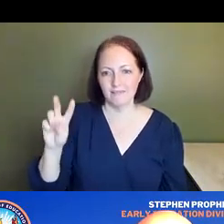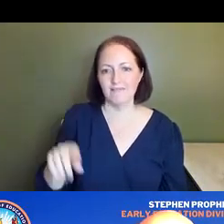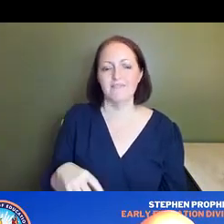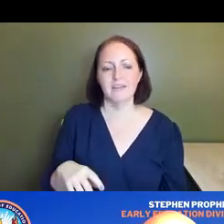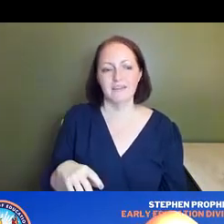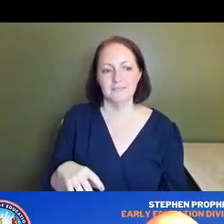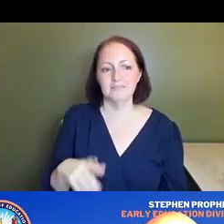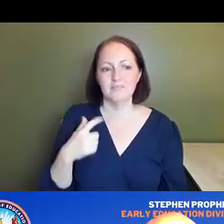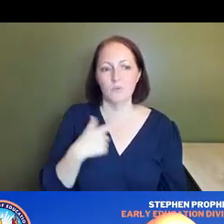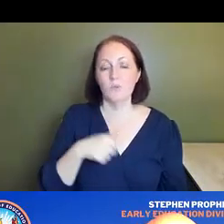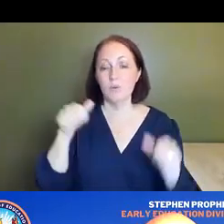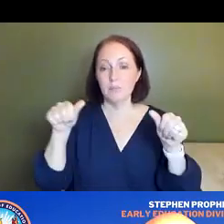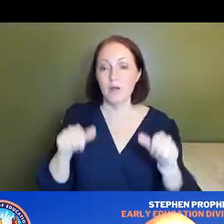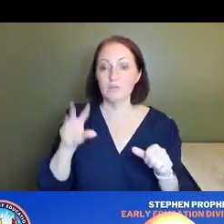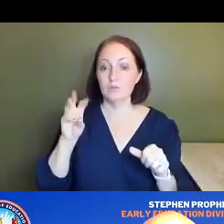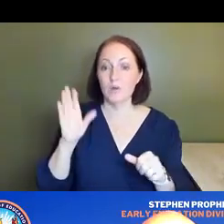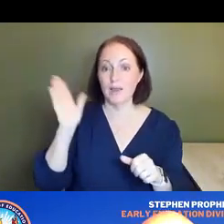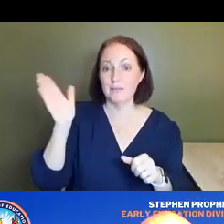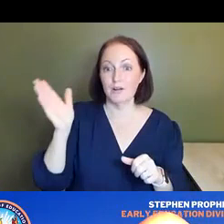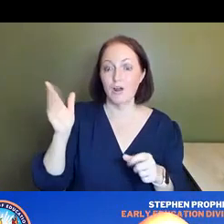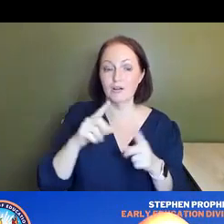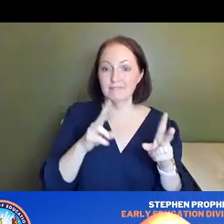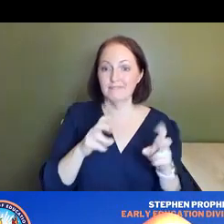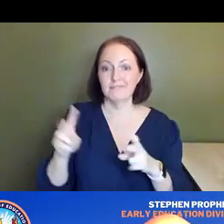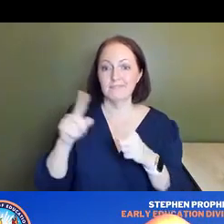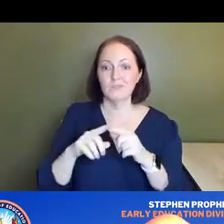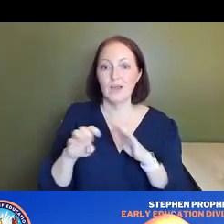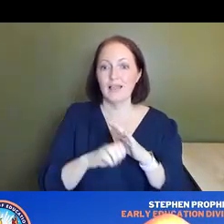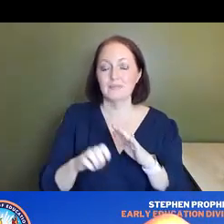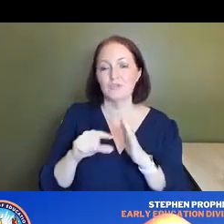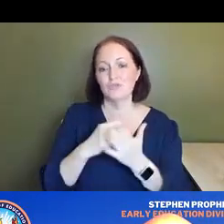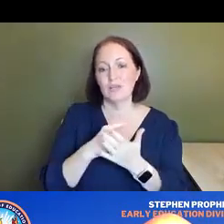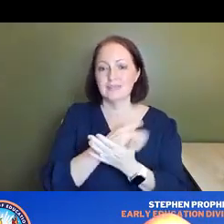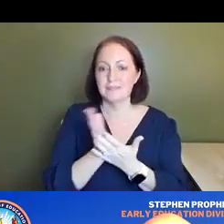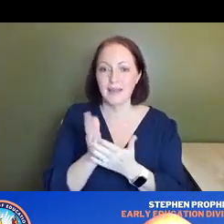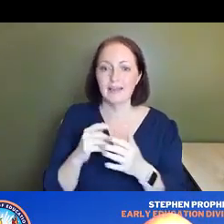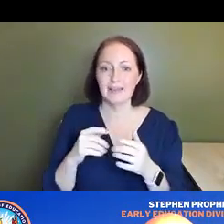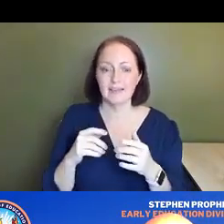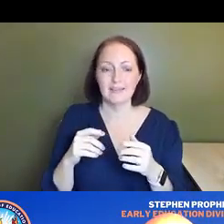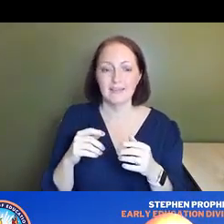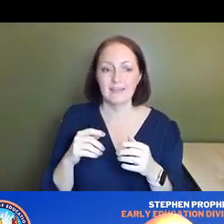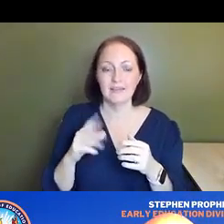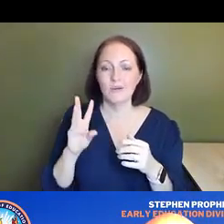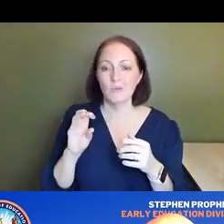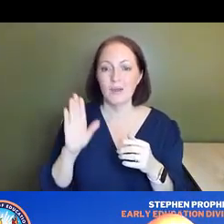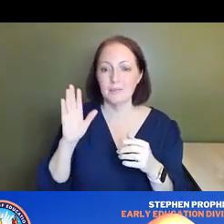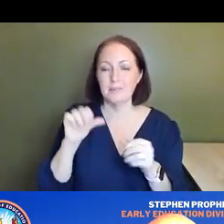We will post the webinar to the Elementary Grade Spans webpage on the CDC website and